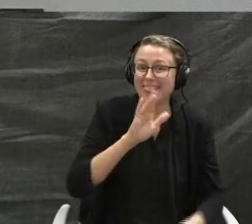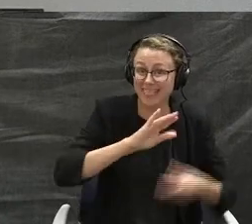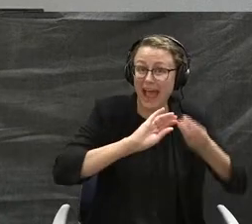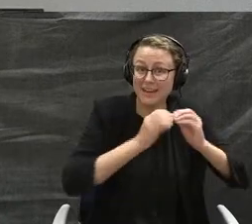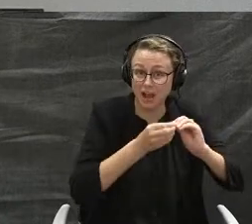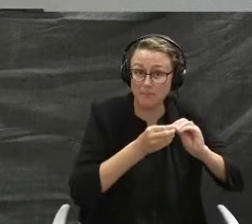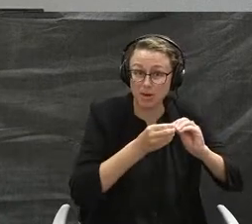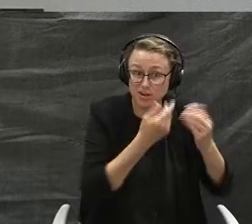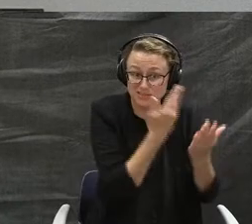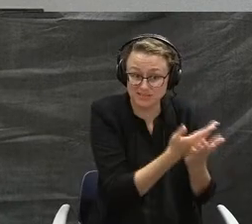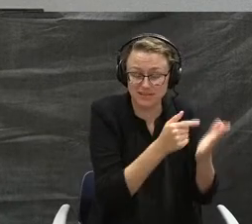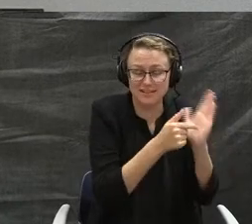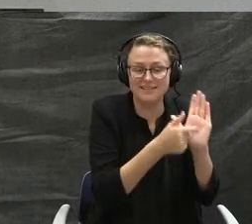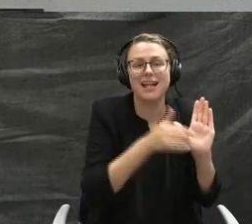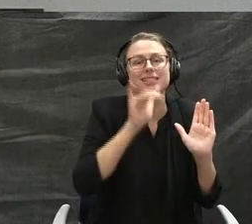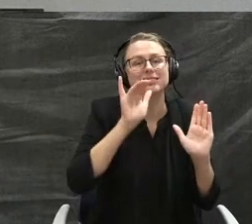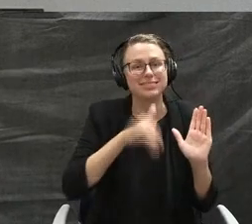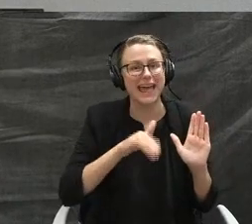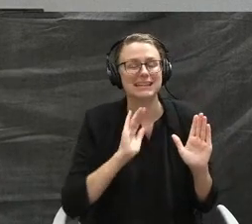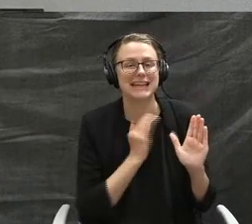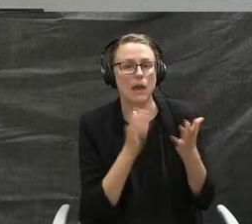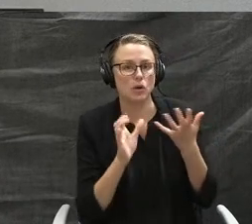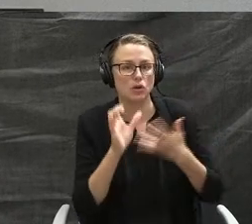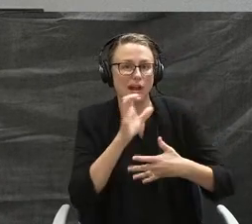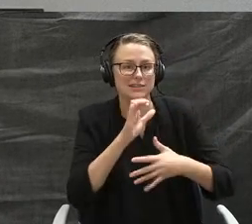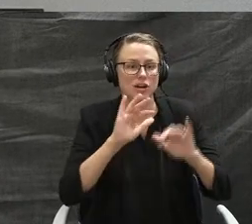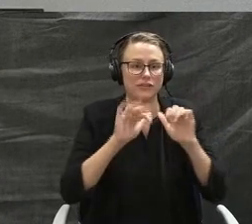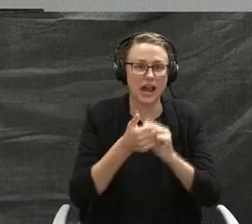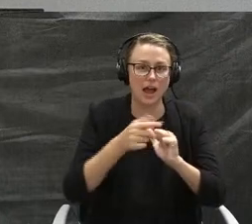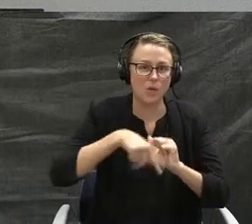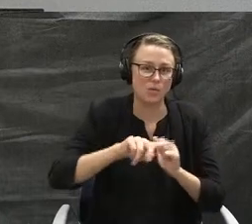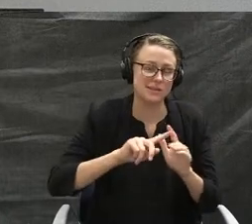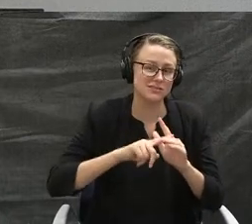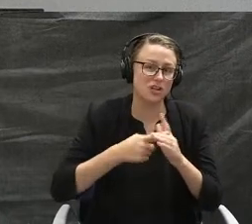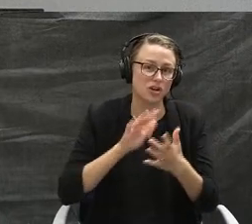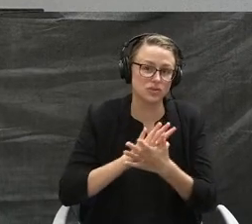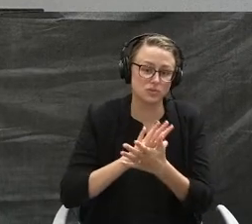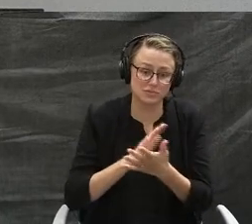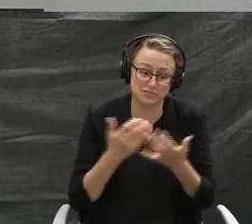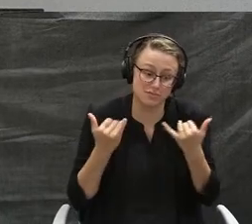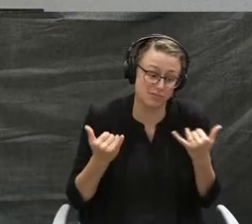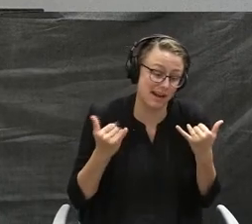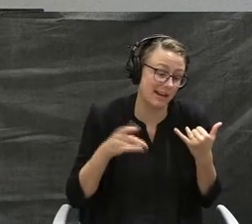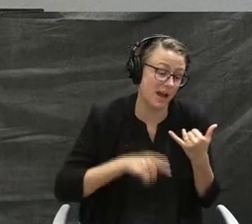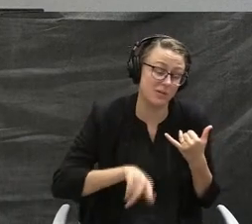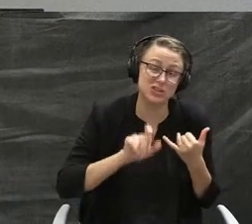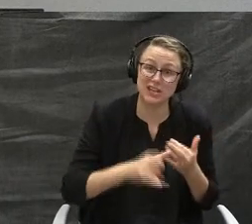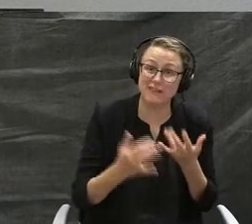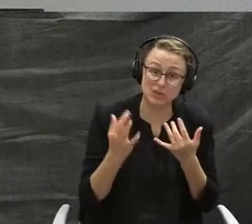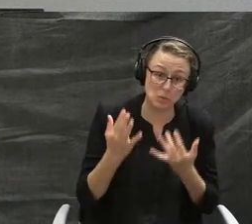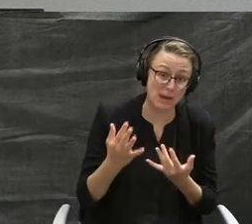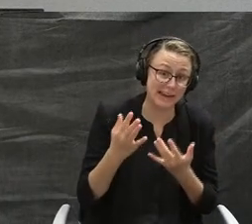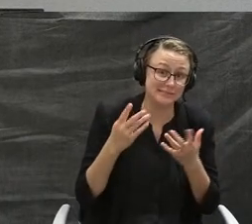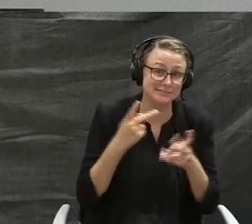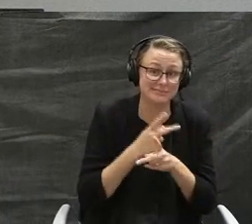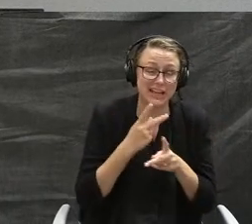as a criteria so you know, we're just subject to whatever the Department of Health concludes at that point.